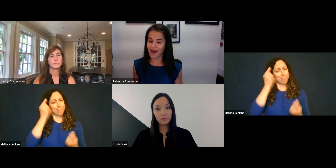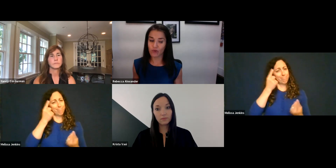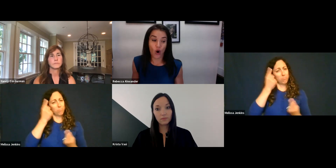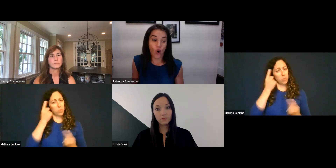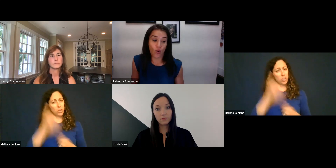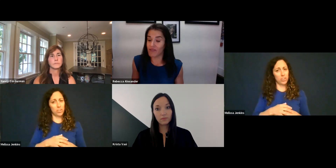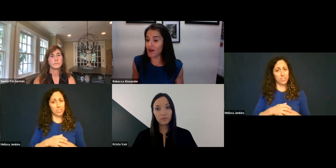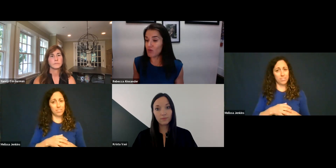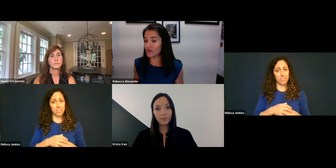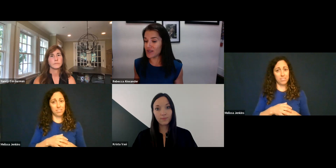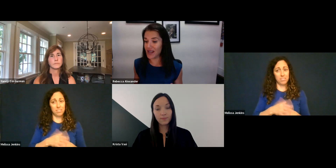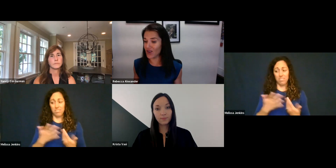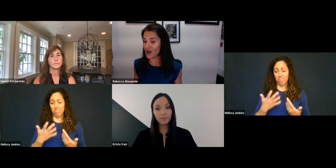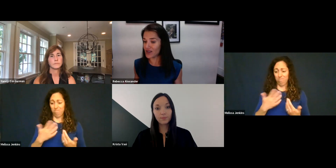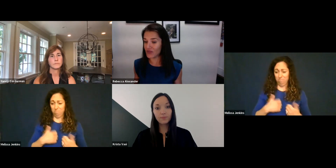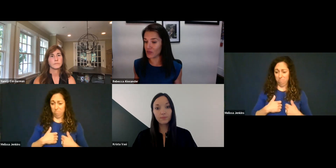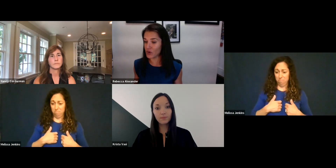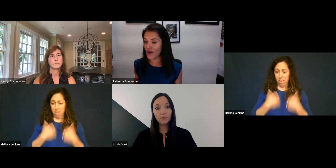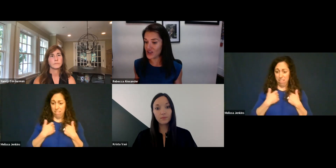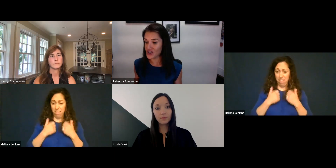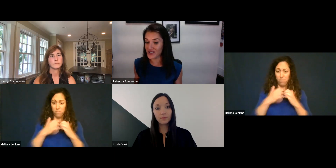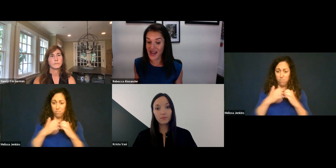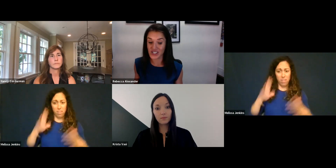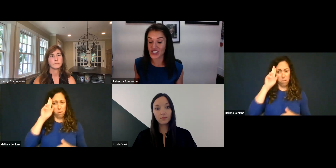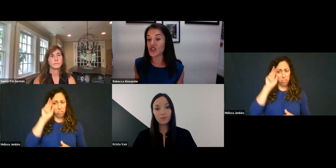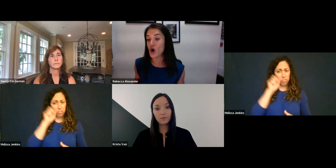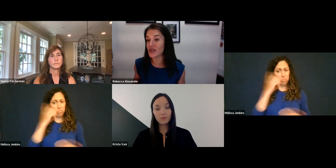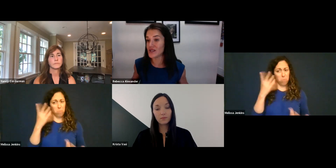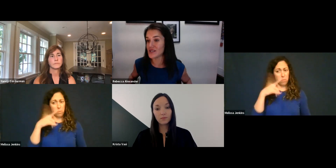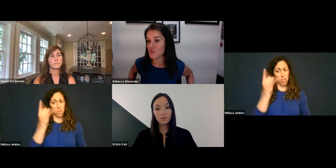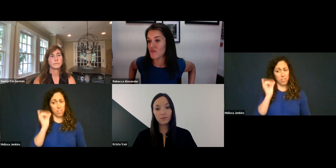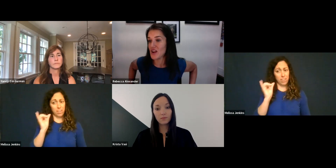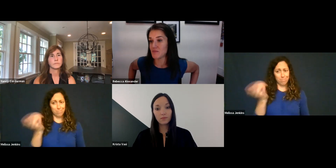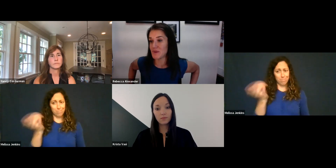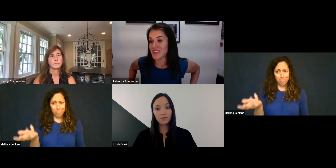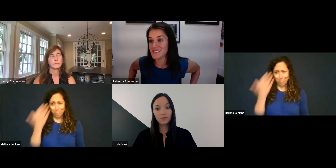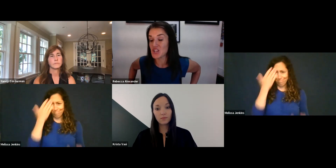I don't know if I would have taken on a different profession. I did go into this profession because I